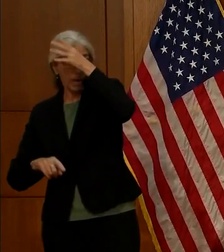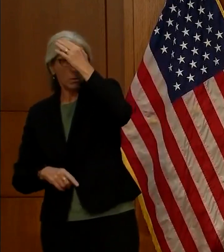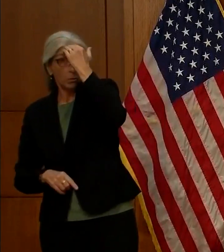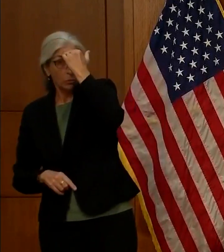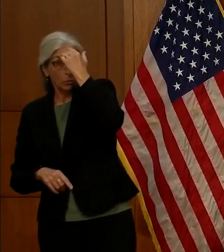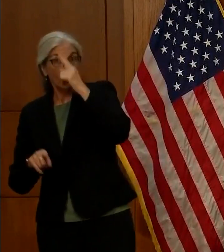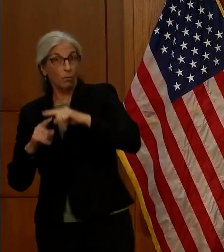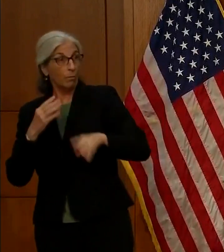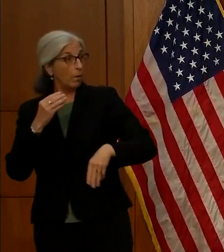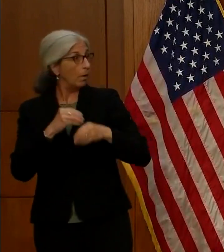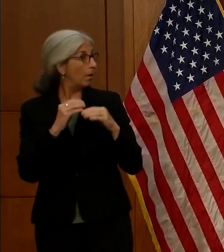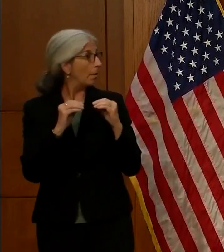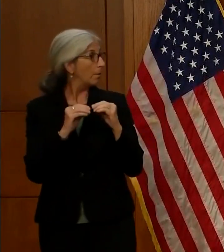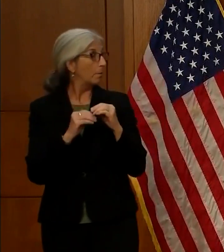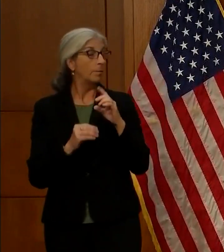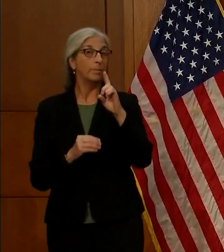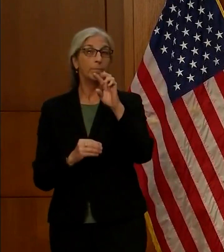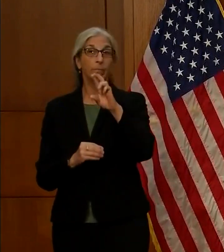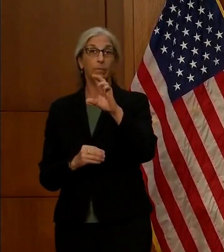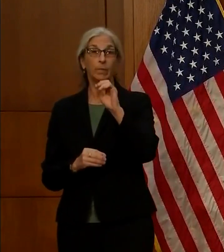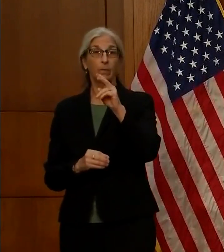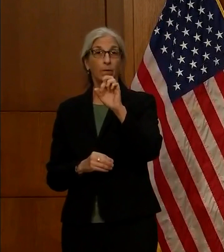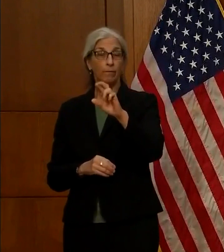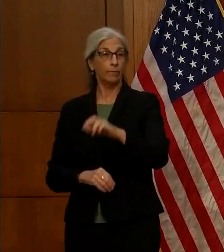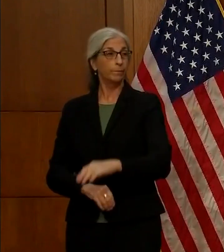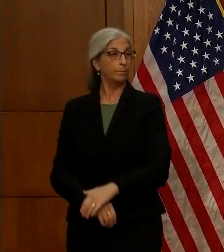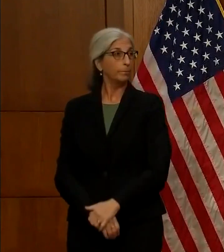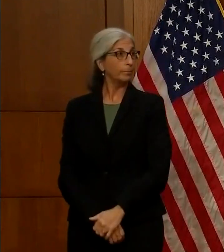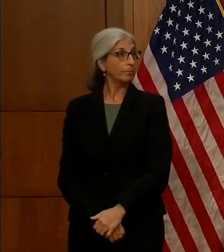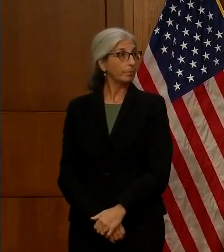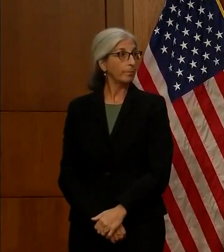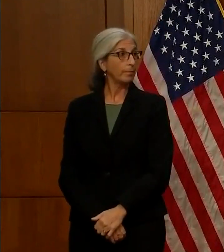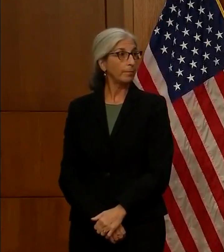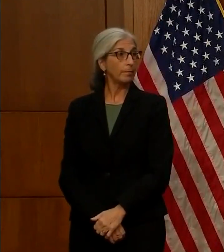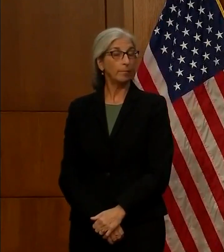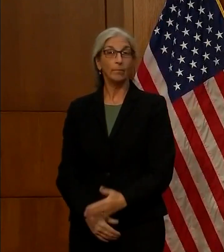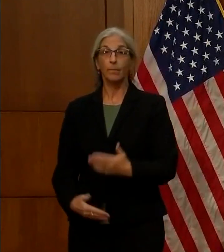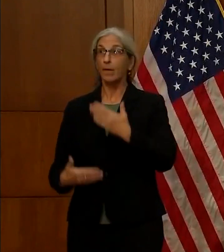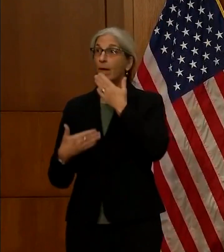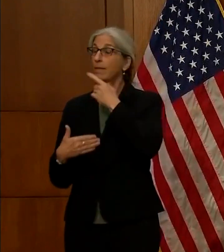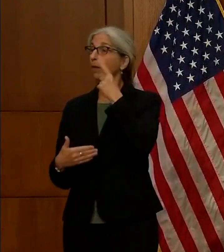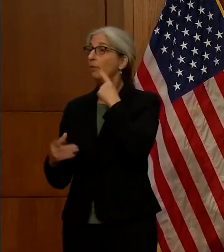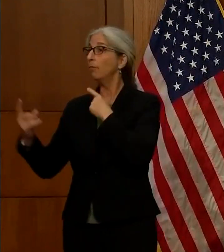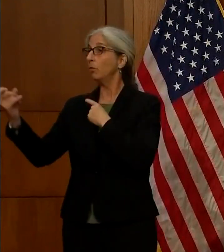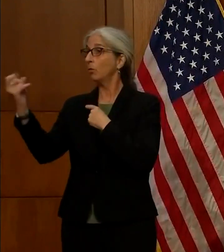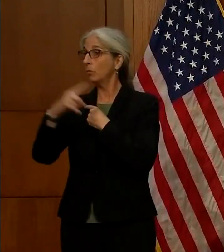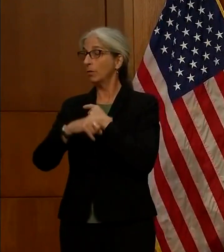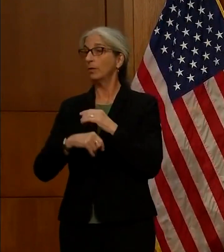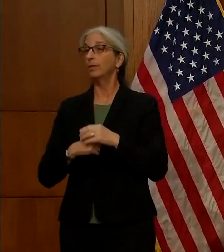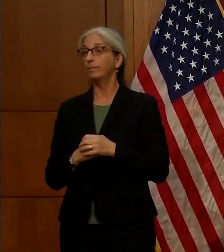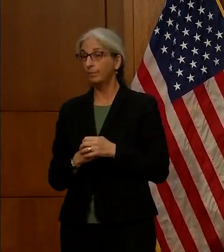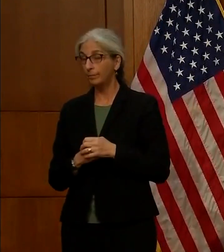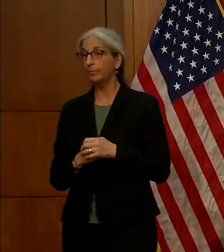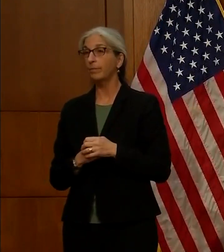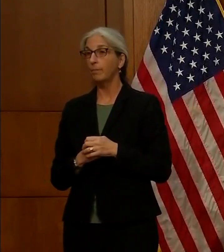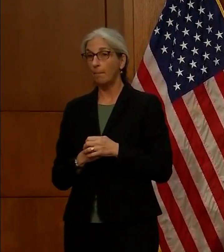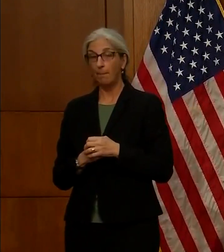EXCEPT FOR BUT- IF YOU WANT TO HAVE MORE DETAILS DR OLIVER